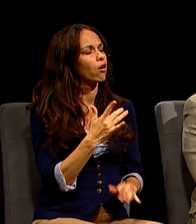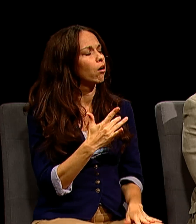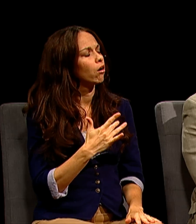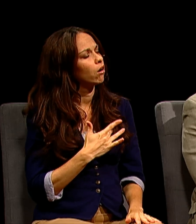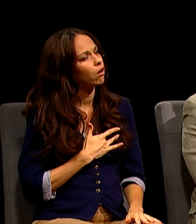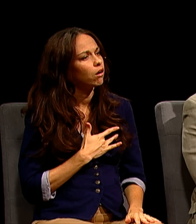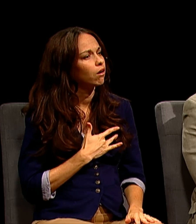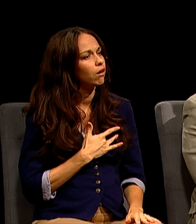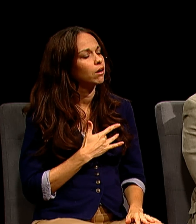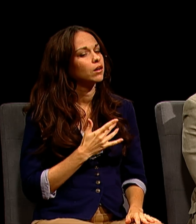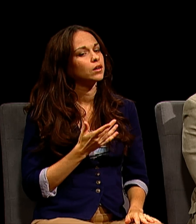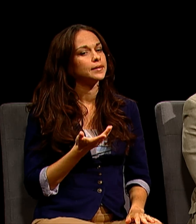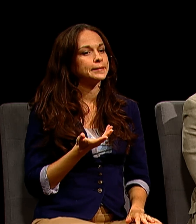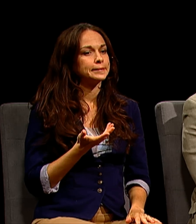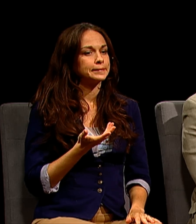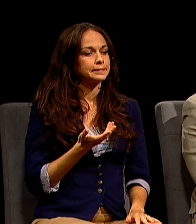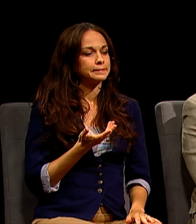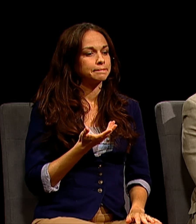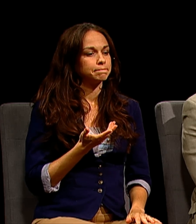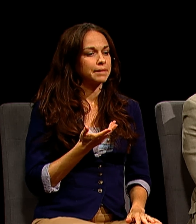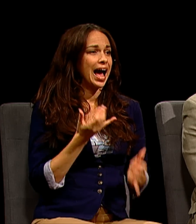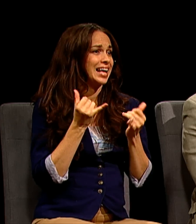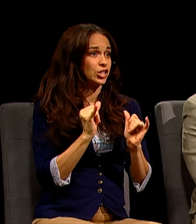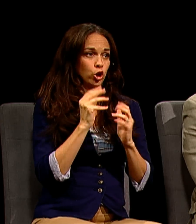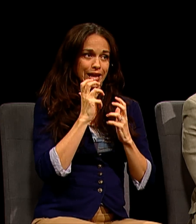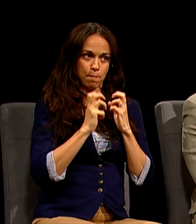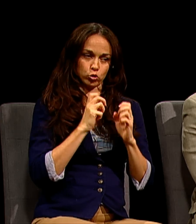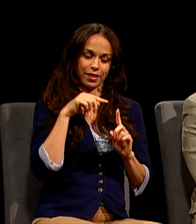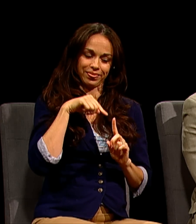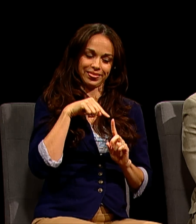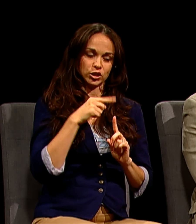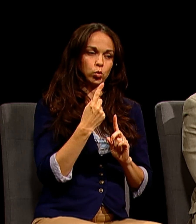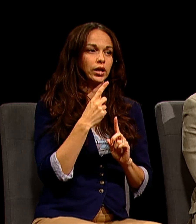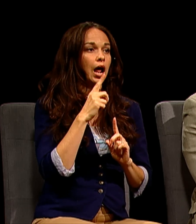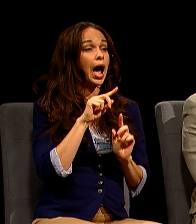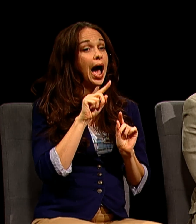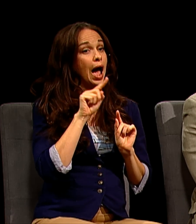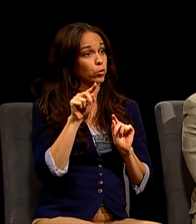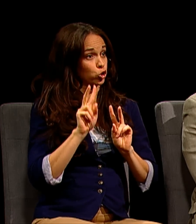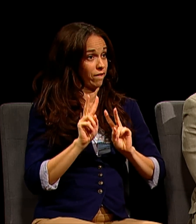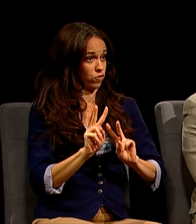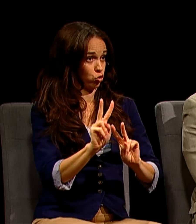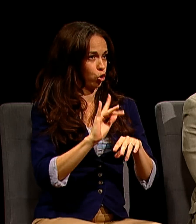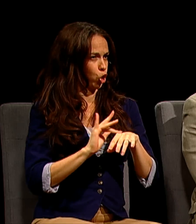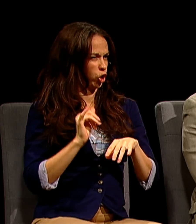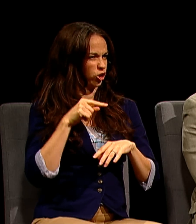Let's not get emotional about this one. I went to a funeral early this year of a marine from